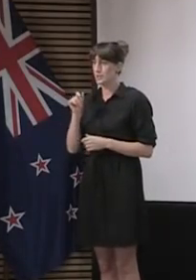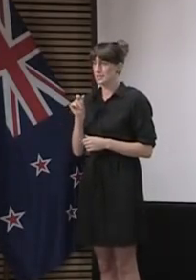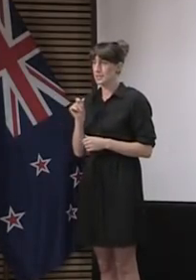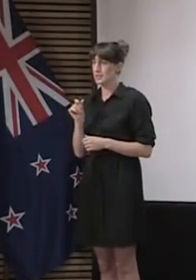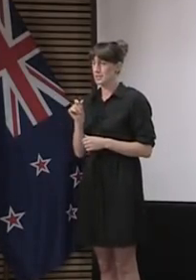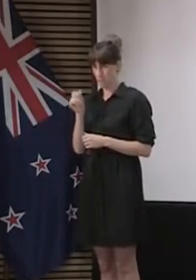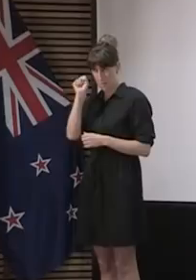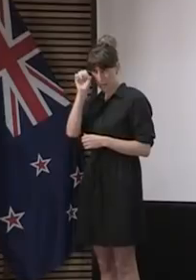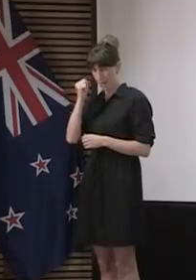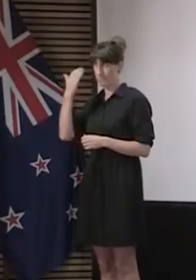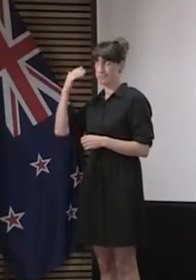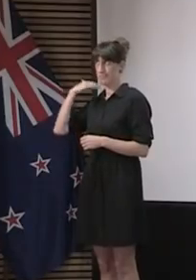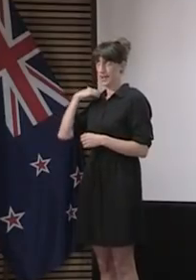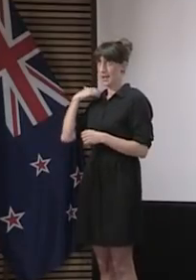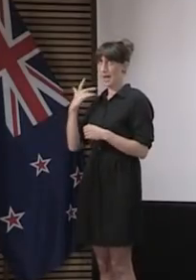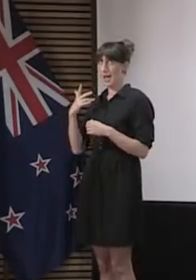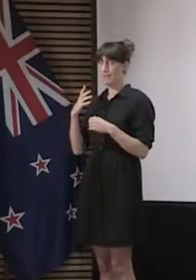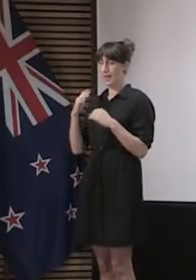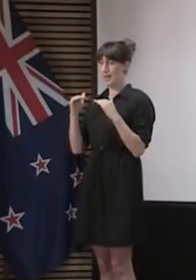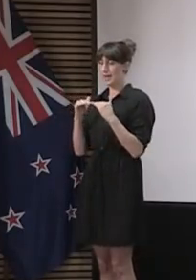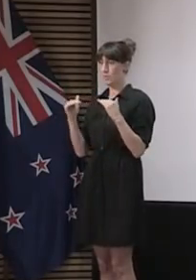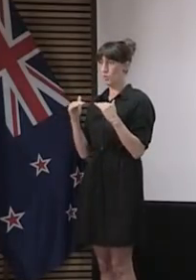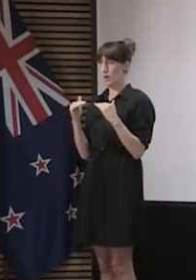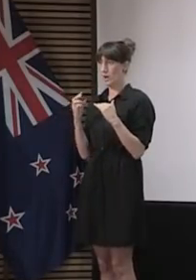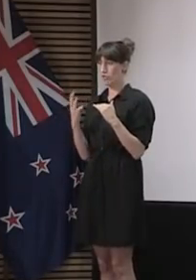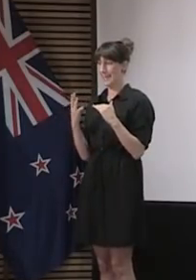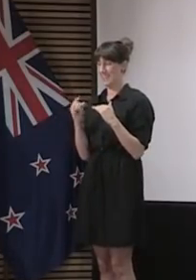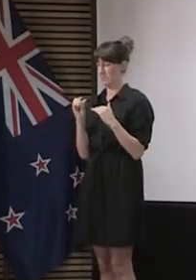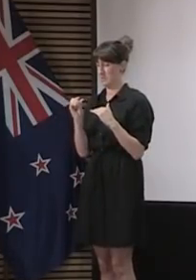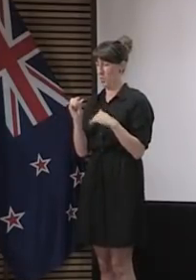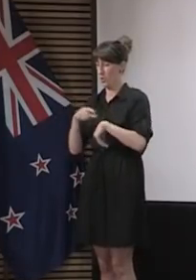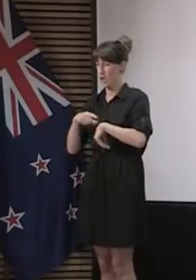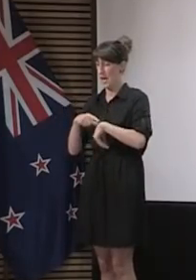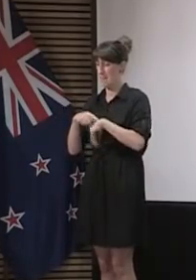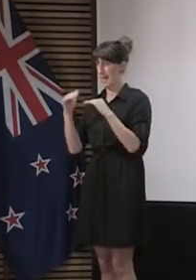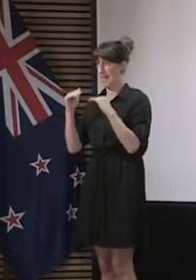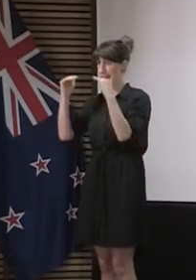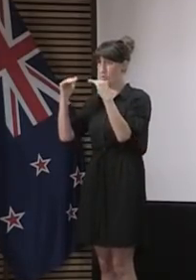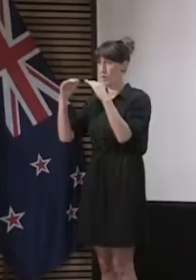we had before wescaled up the response we wereconducting Cabinet meetingspartially in